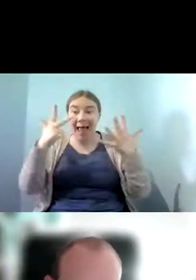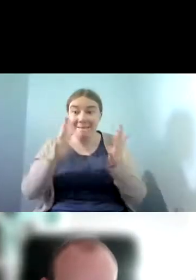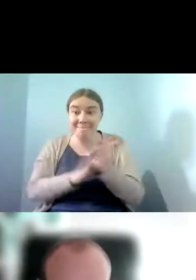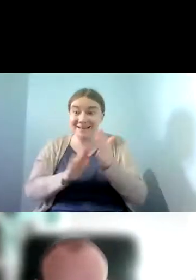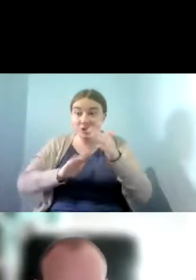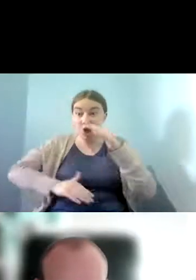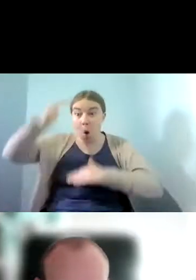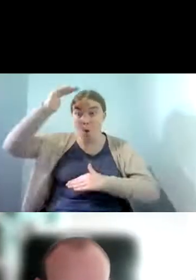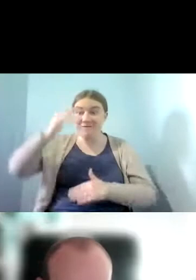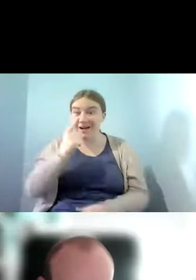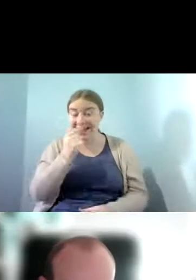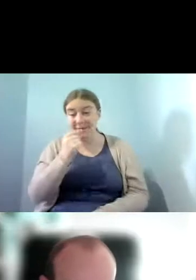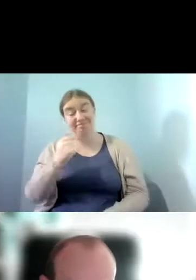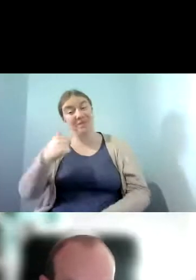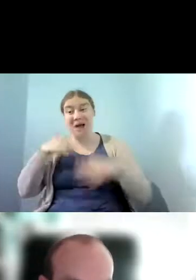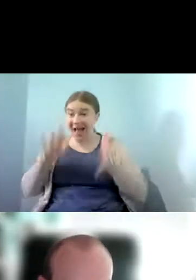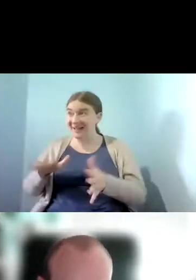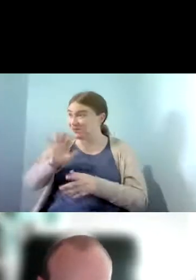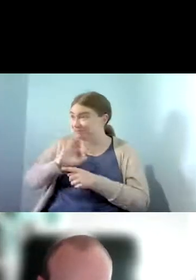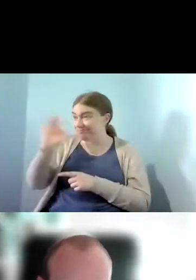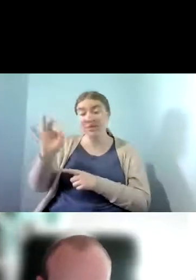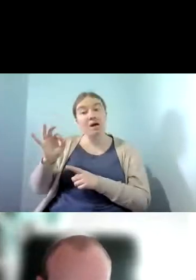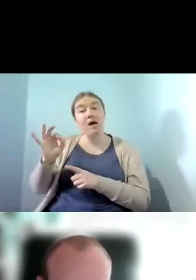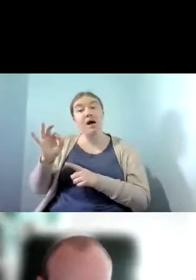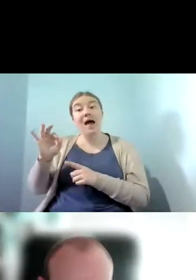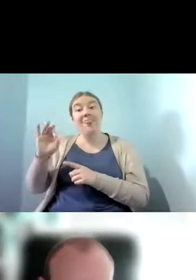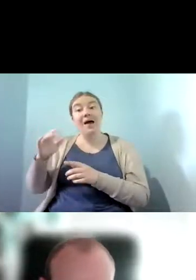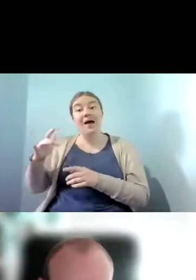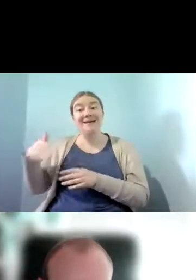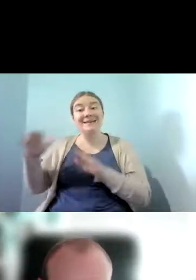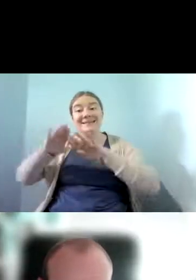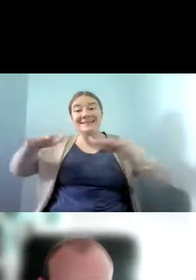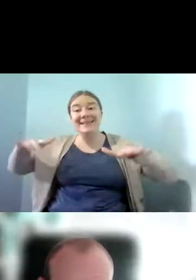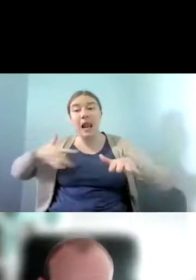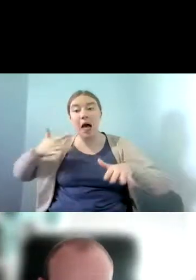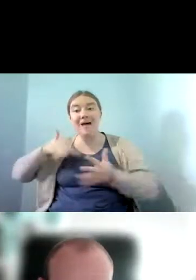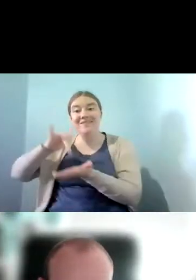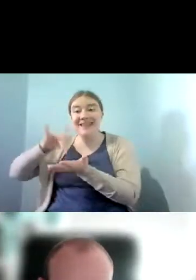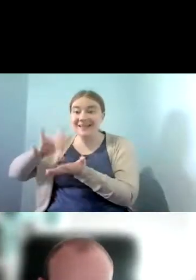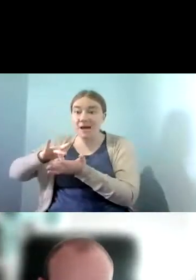we had to go to a specialist that supplies windows to the sea life center the window is at it is at